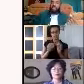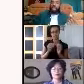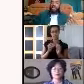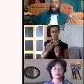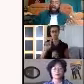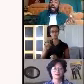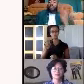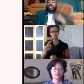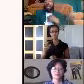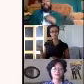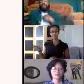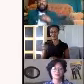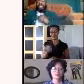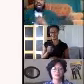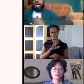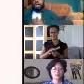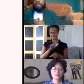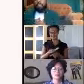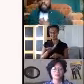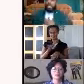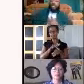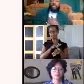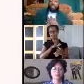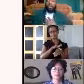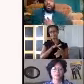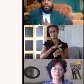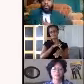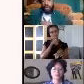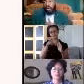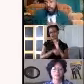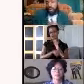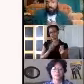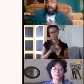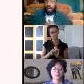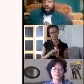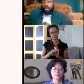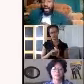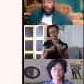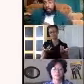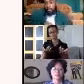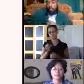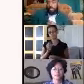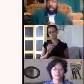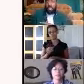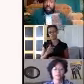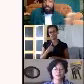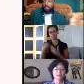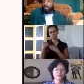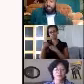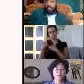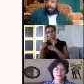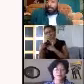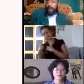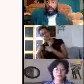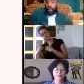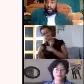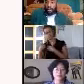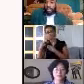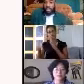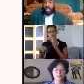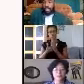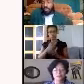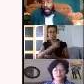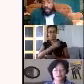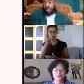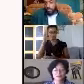that I become the sole bearer of all Black men in my organization and interactions when